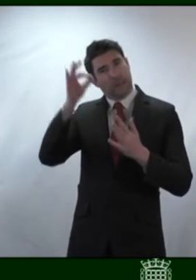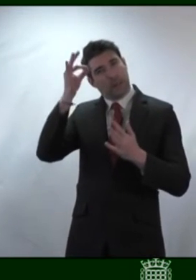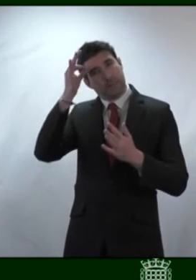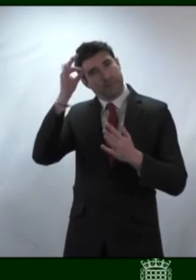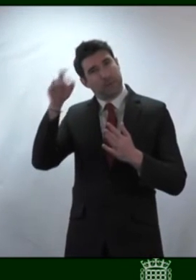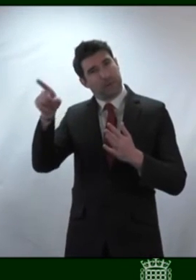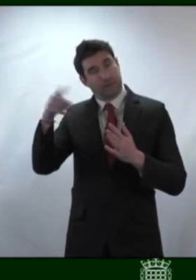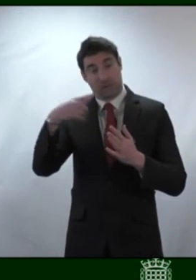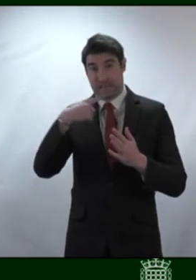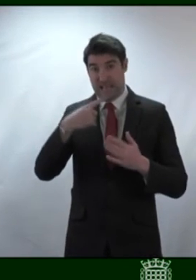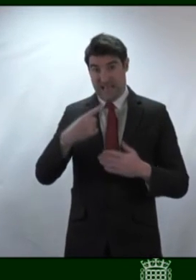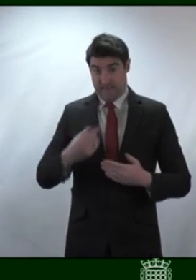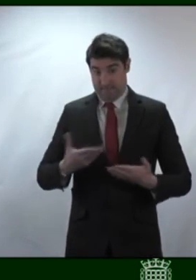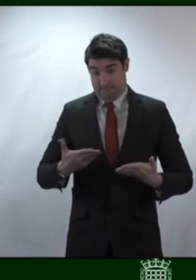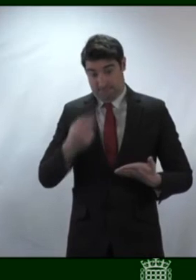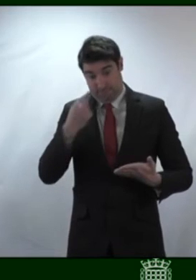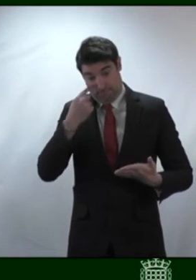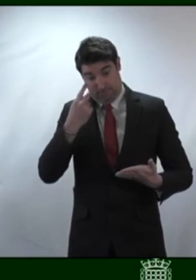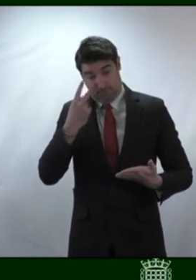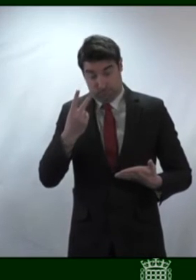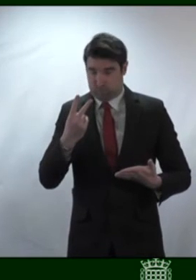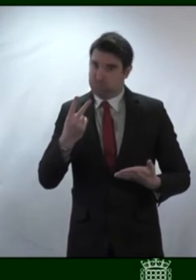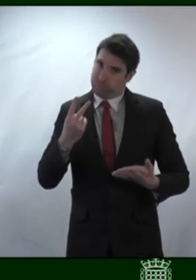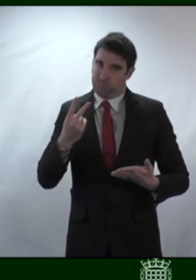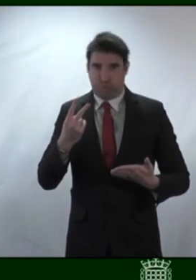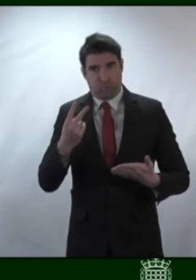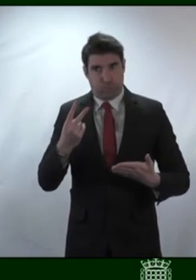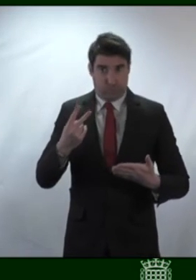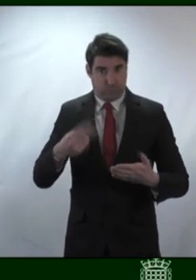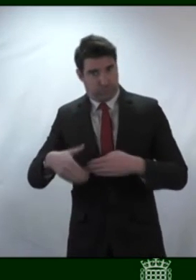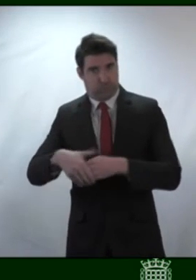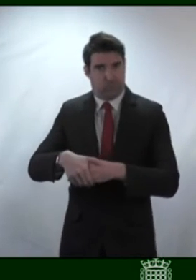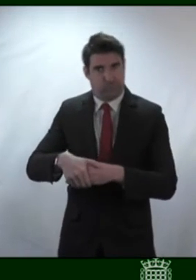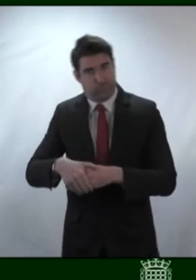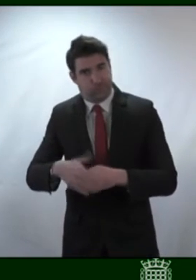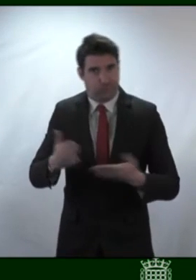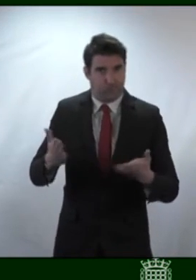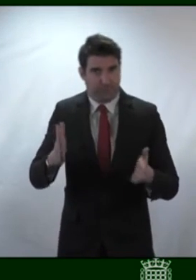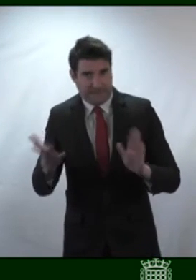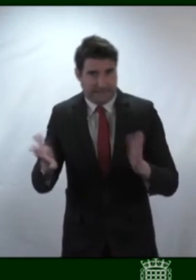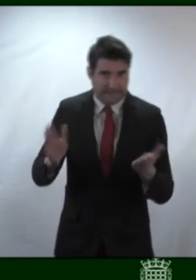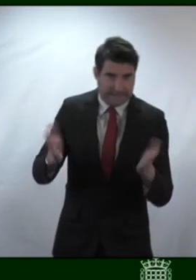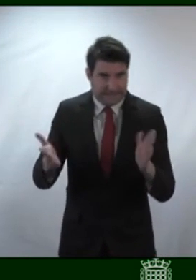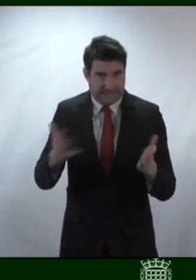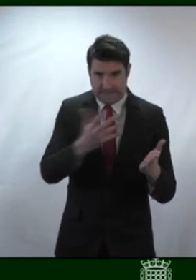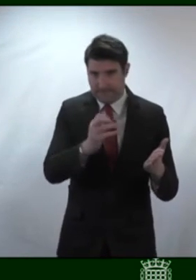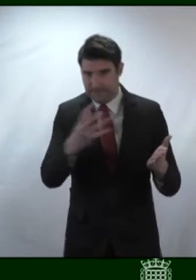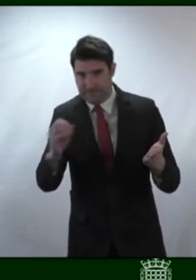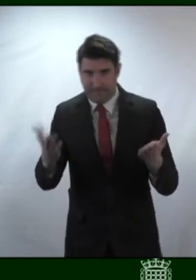Brexit negotiations. With just two weeks to go, it is a disgrace that businesses and people